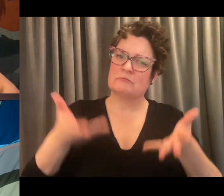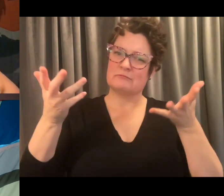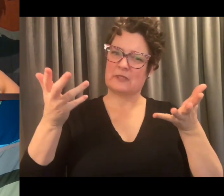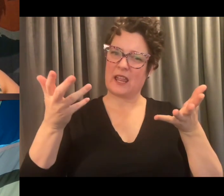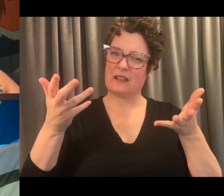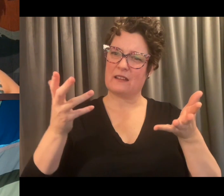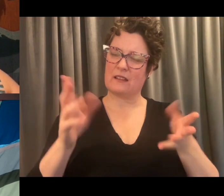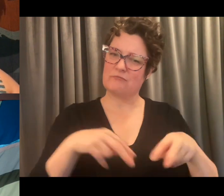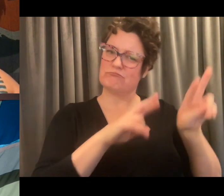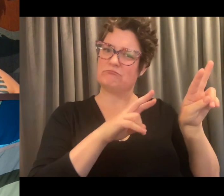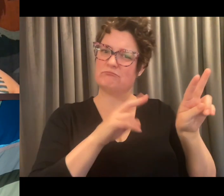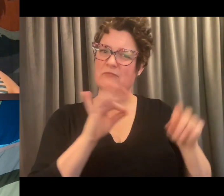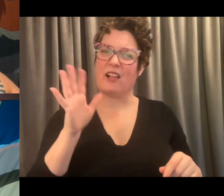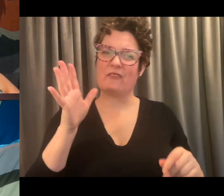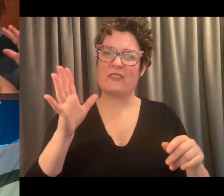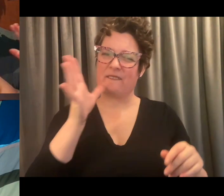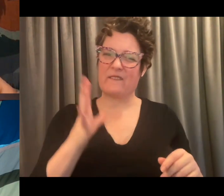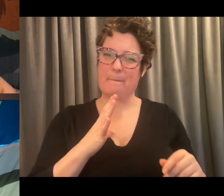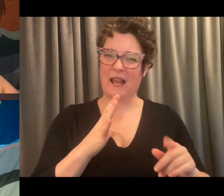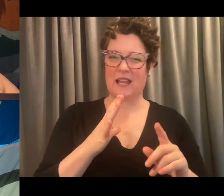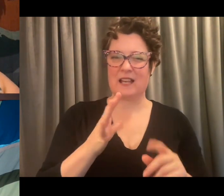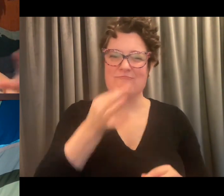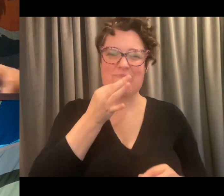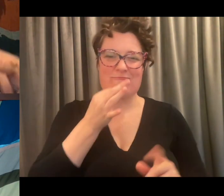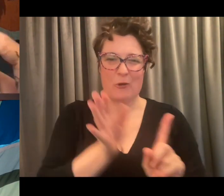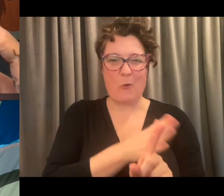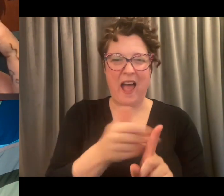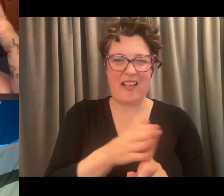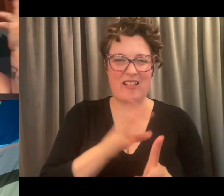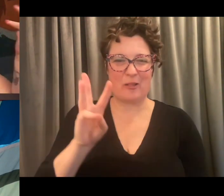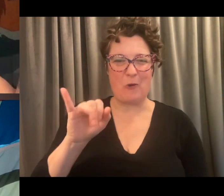know, like that the, bride on Shavuot wears, like all these accoutrements.